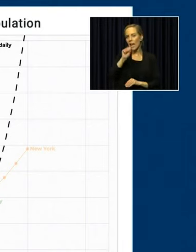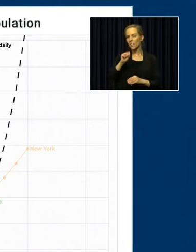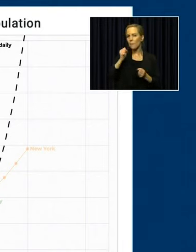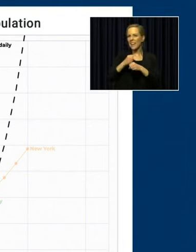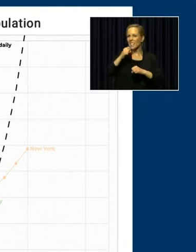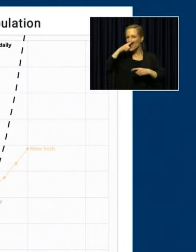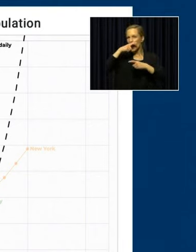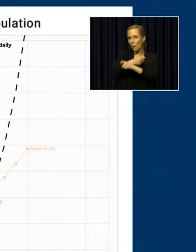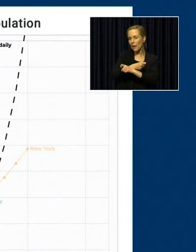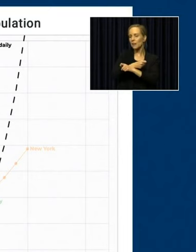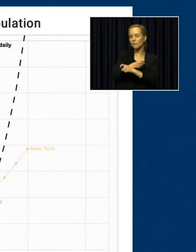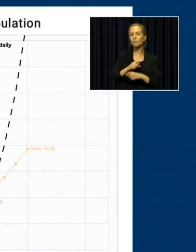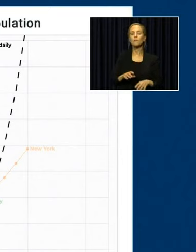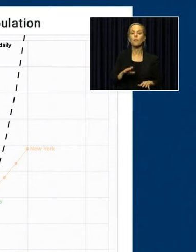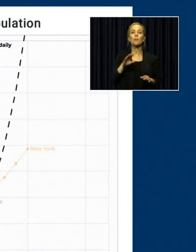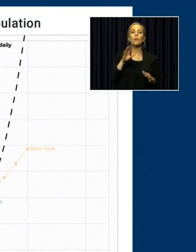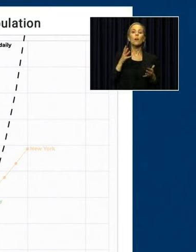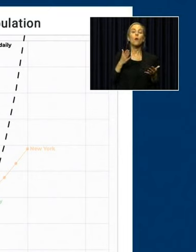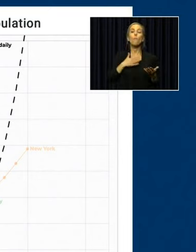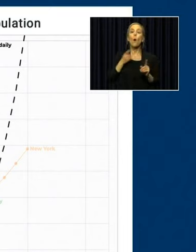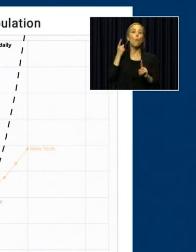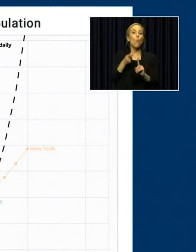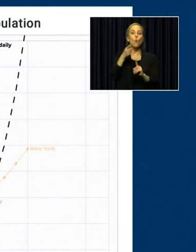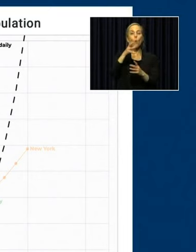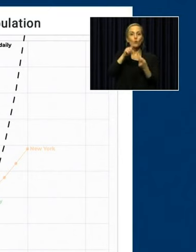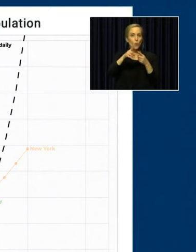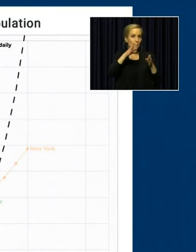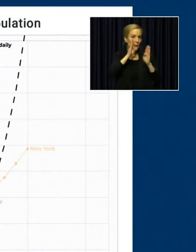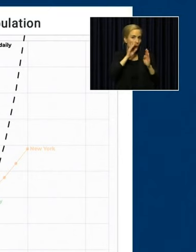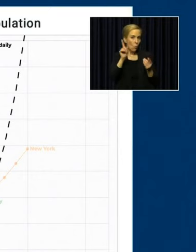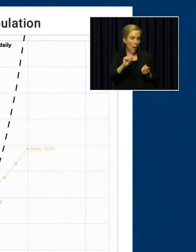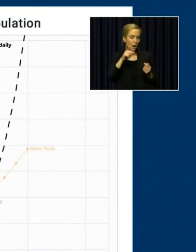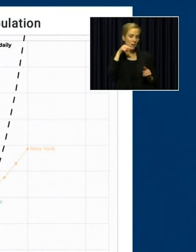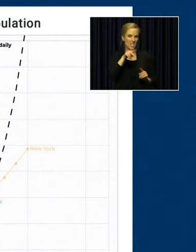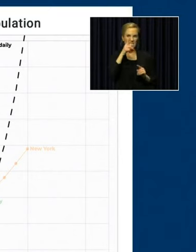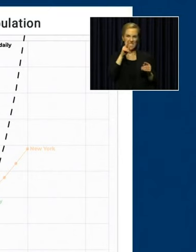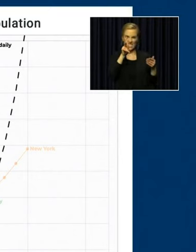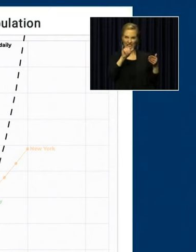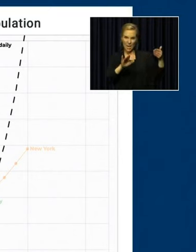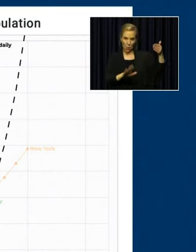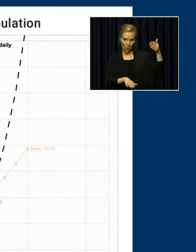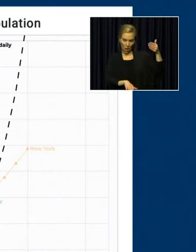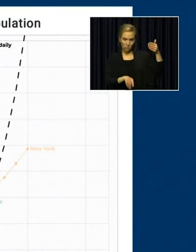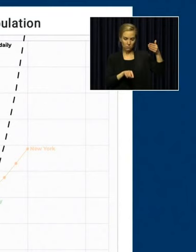DISTANCING. IF YOU WEAR THEM AND FIND THEM HELPFUL, THIS IS PO ESSENTIAL THEY COULD HELP MINIMIZE THE